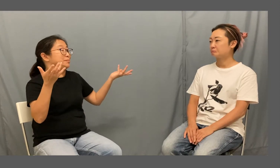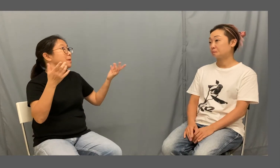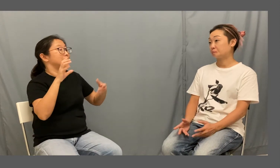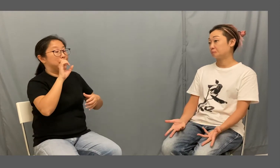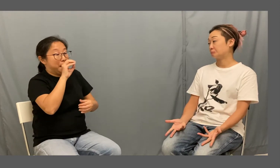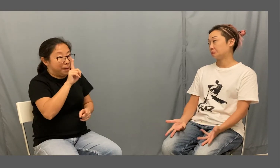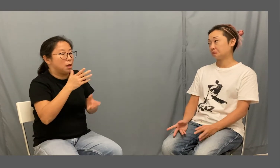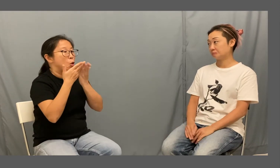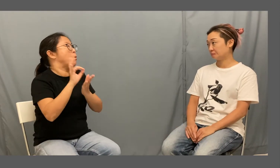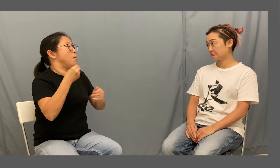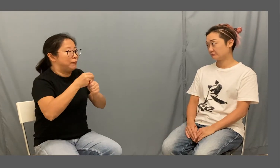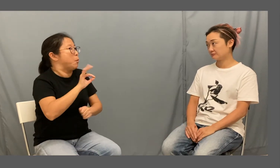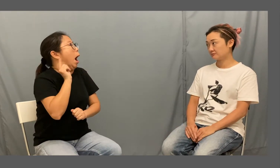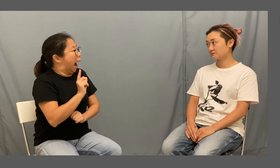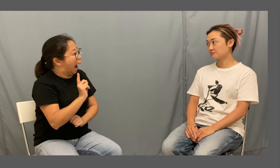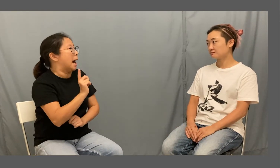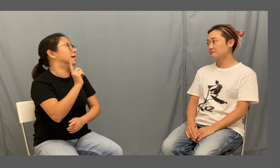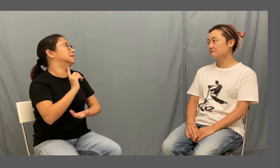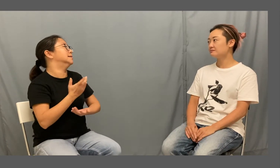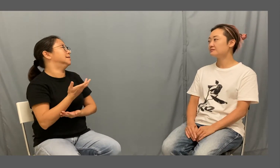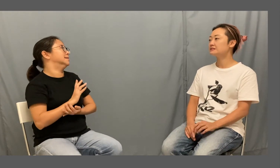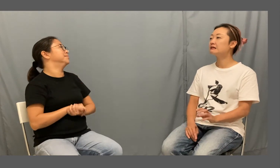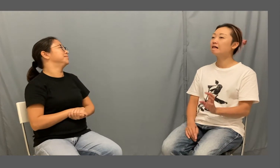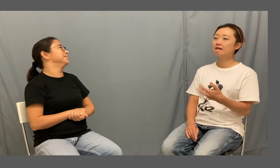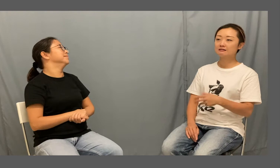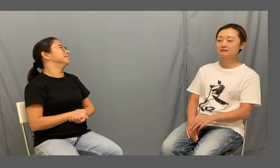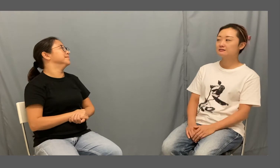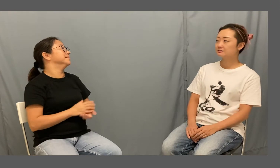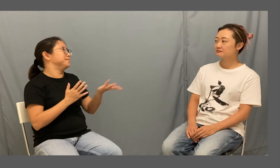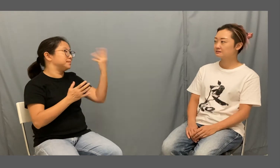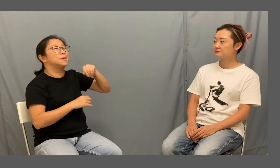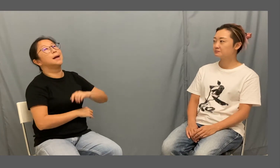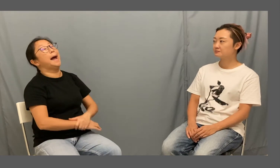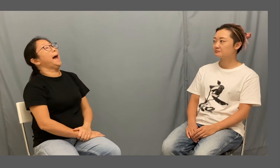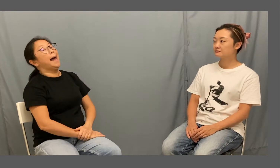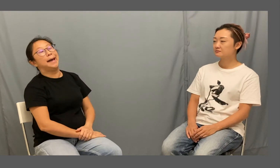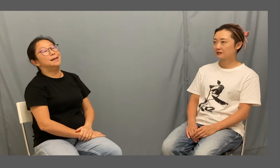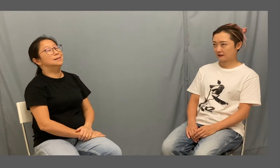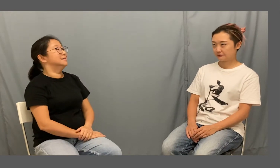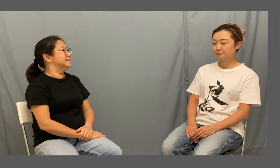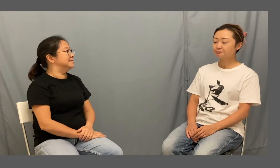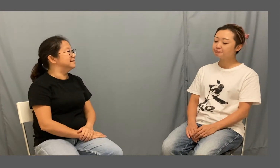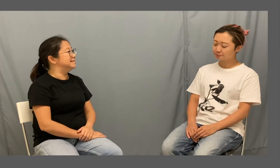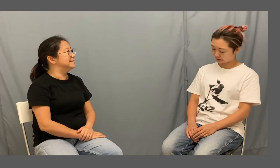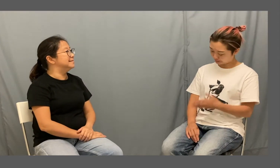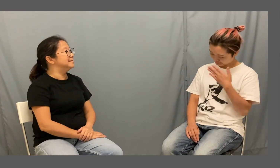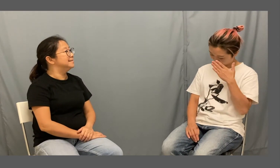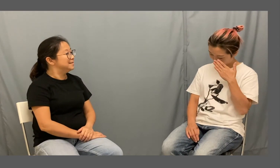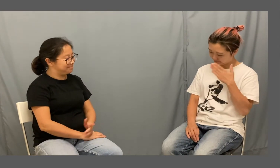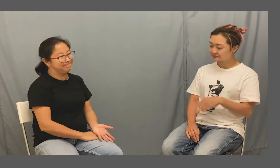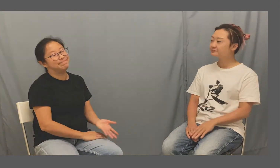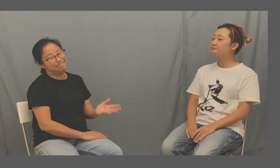This is the biggest difference between trained and untrained interpreters Cat: Sad... Lisa: Sigh... Cat: I know that feeling...